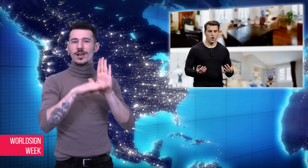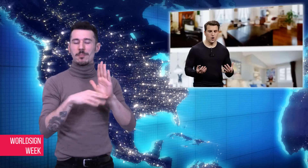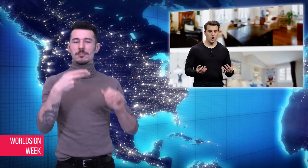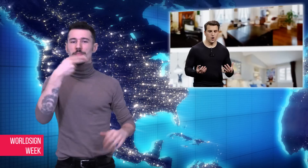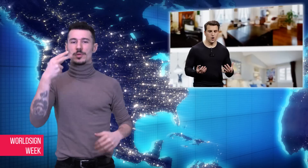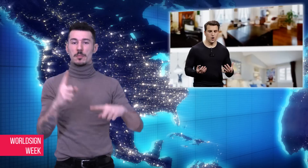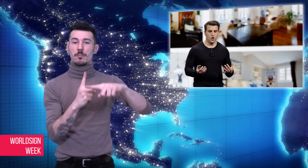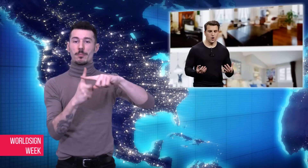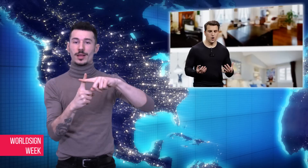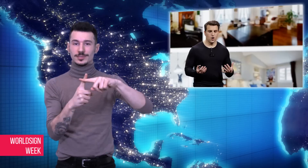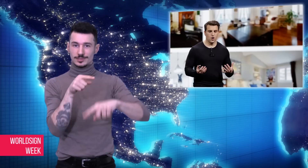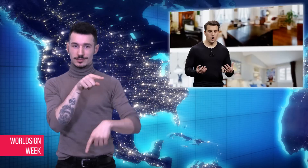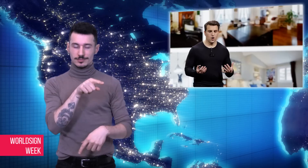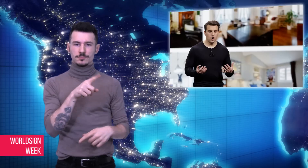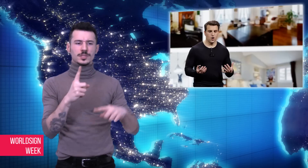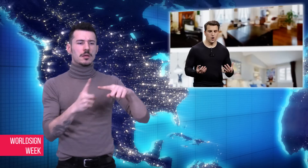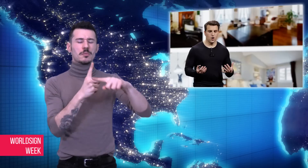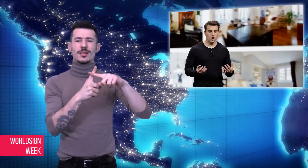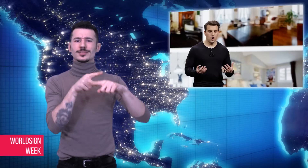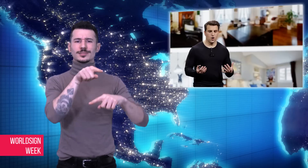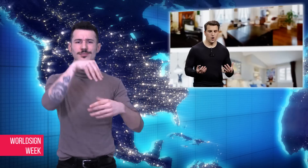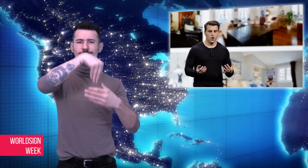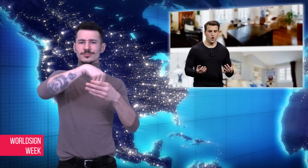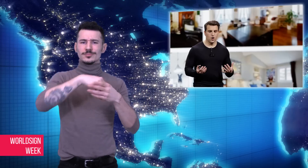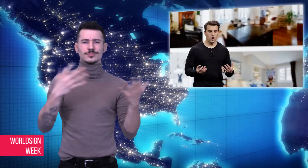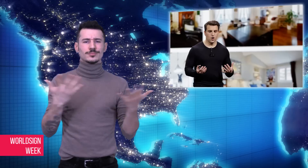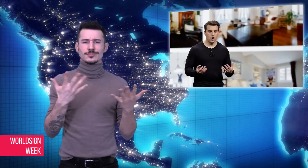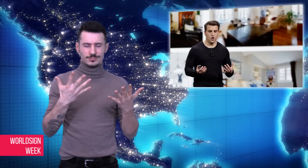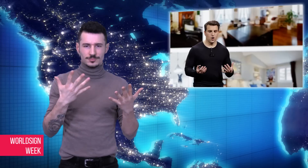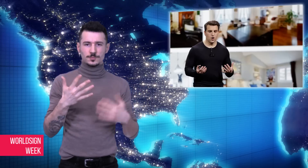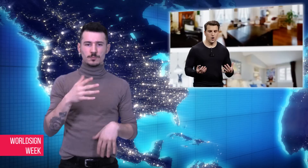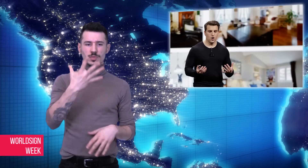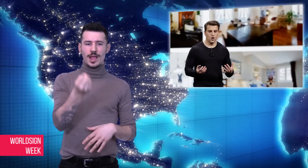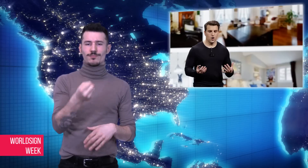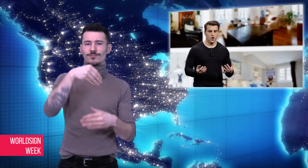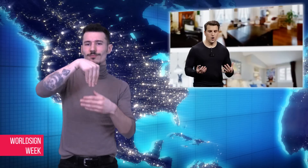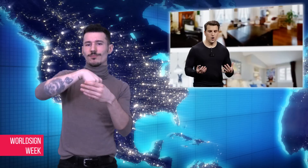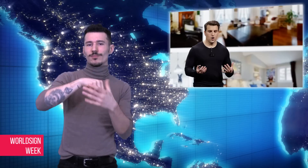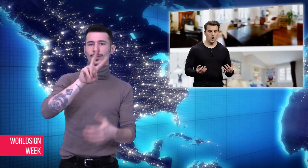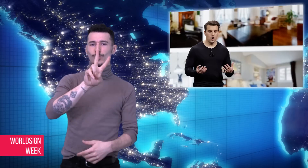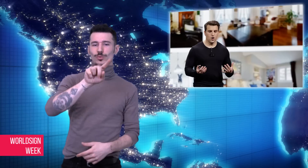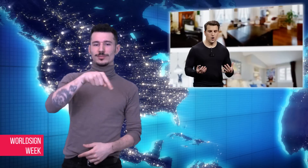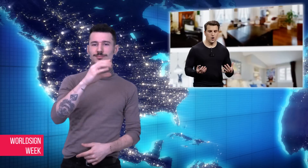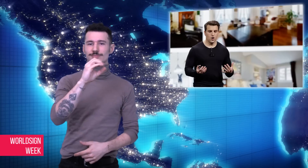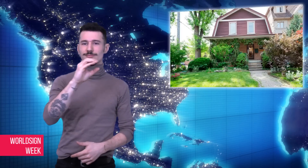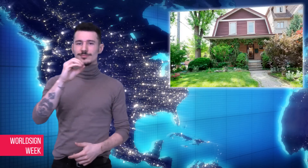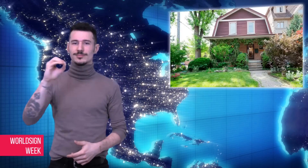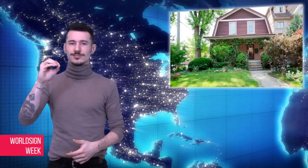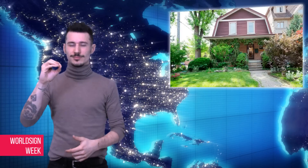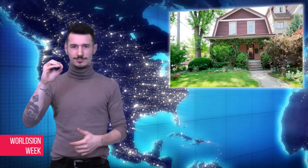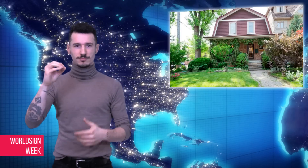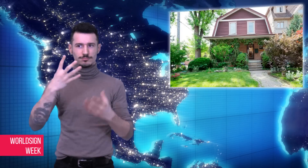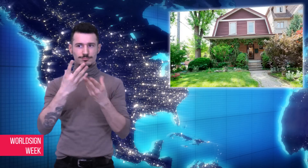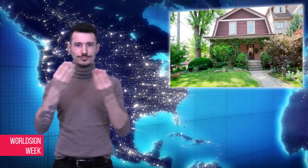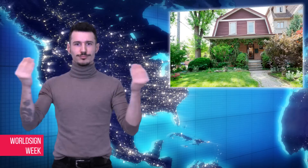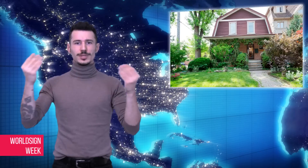cities that pass inspection by a neutral party. The new program was created in